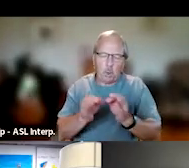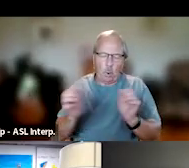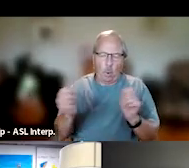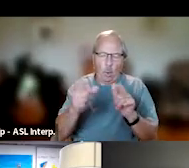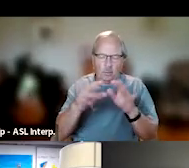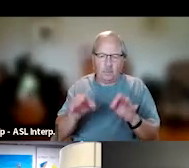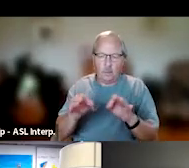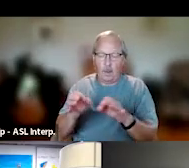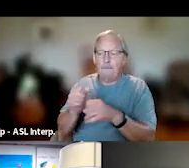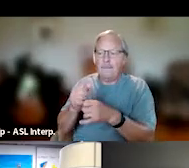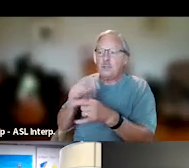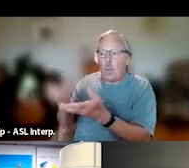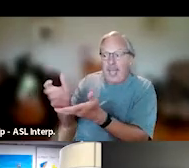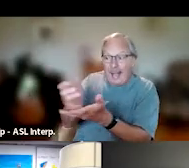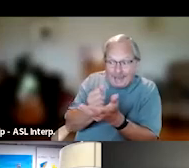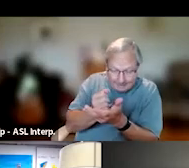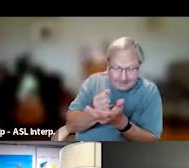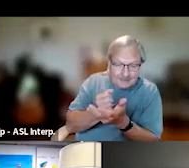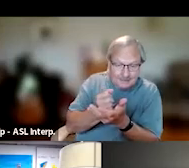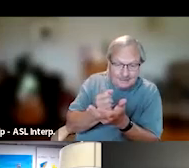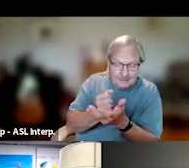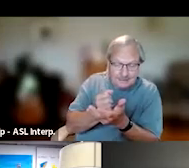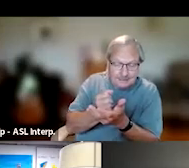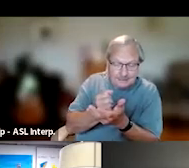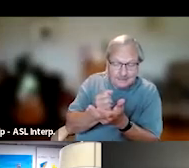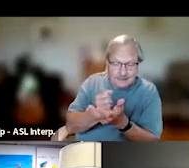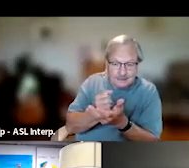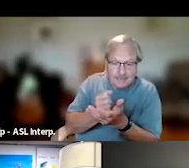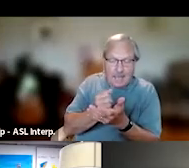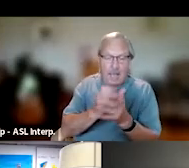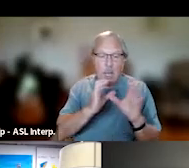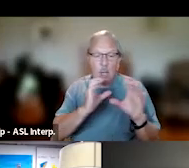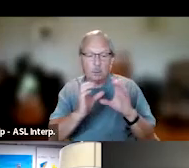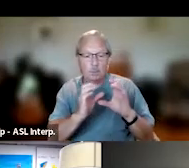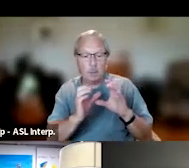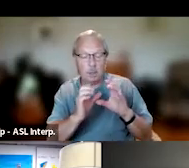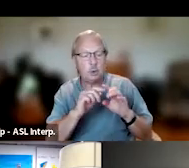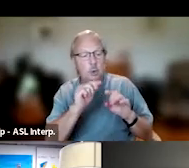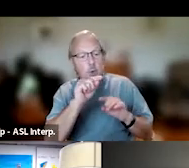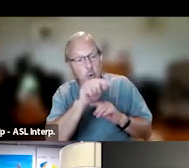are collected and gathered and communicated to you what the outcomes were,